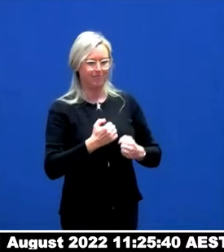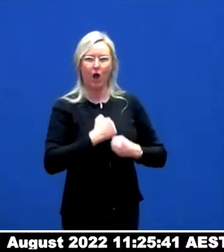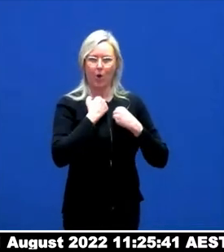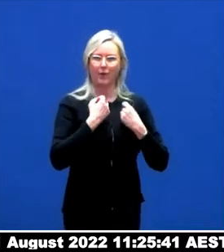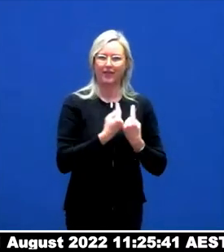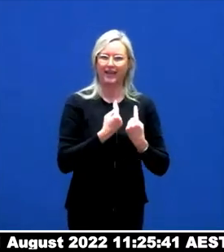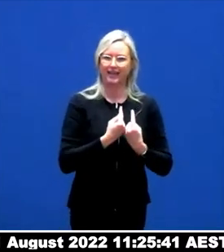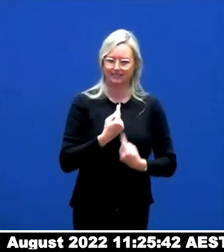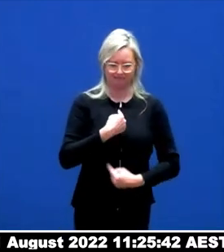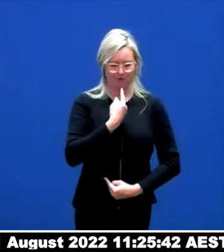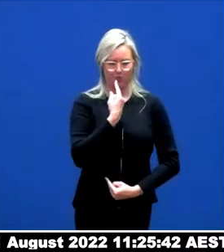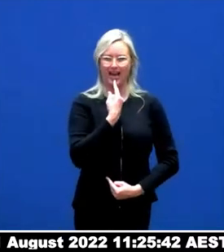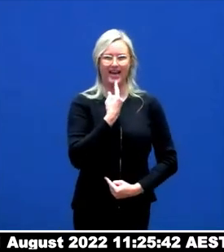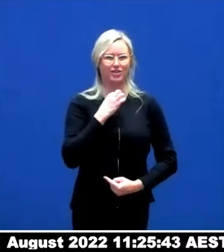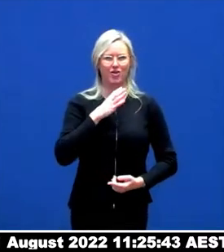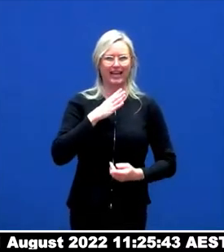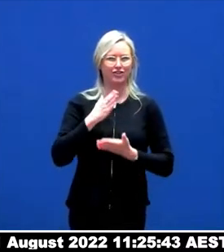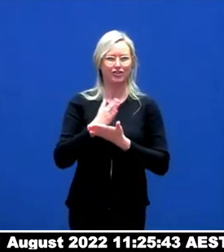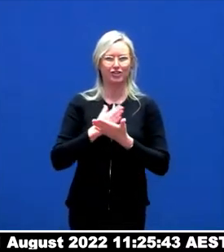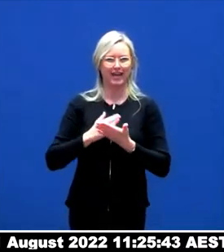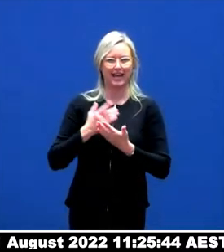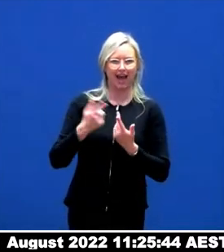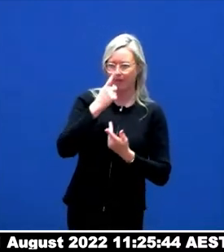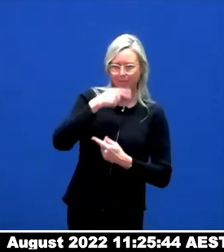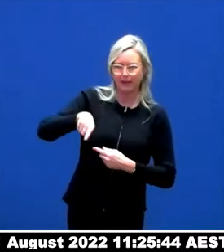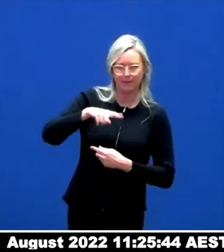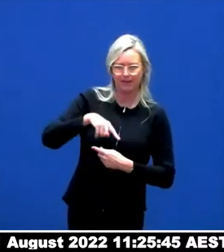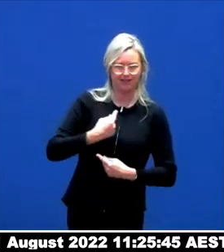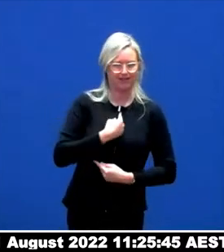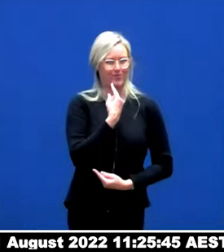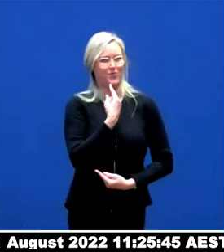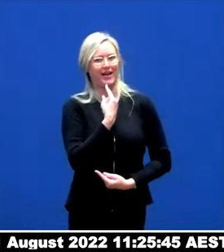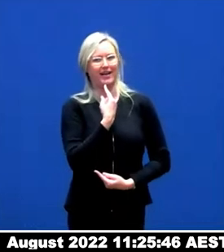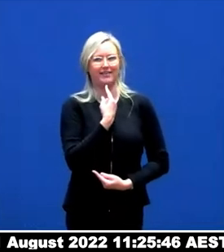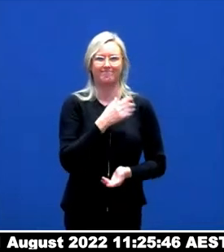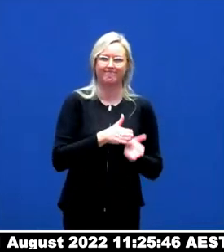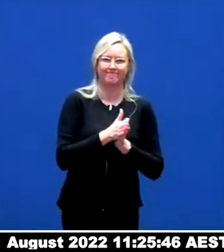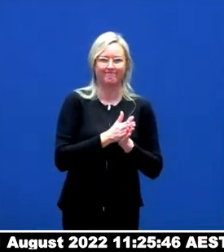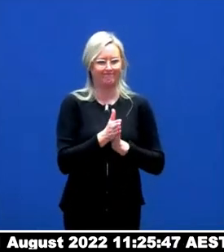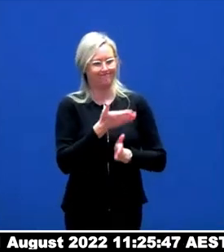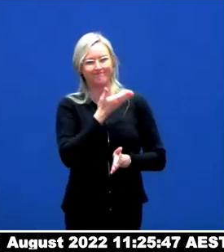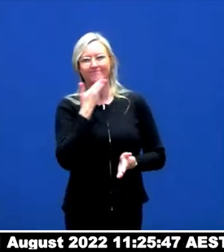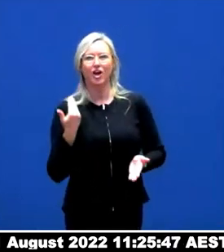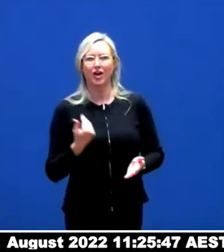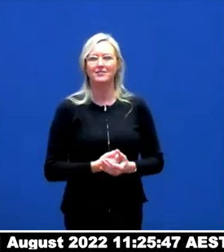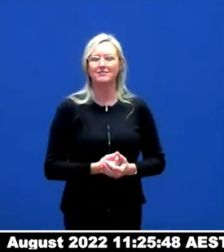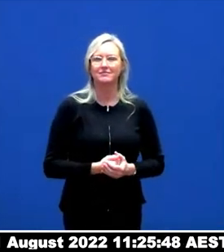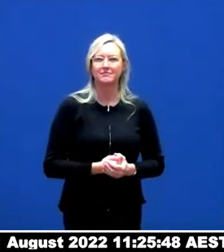yourself. You don't have to share the place and you're not - you're not intimidated by